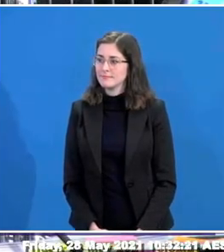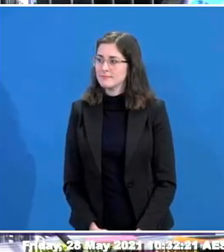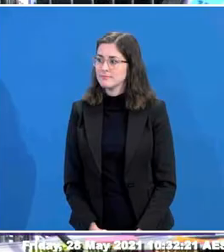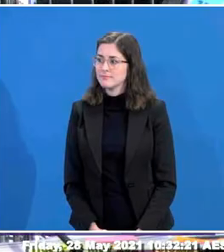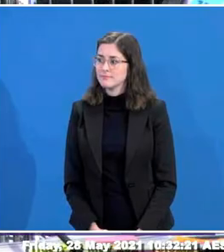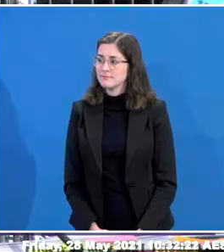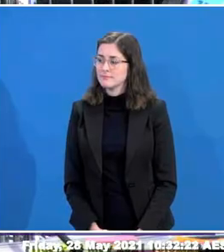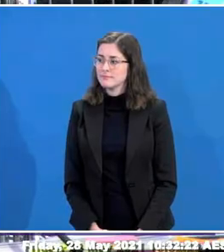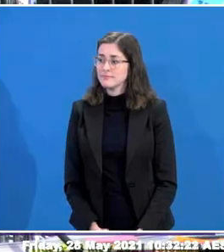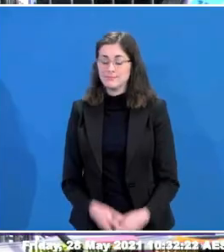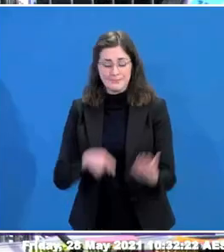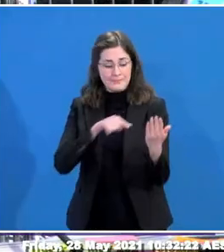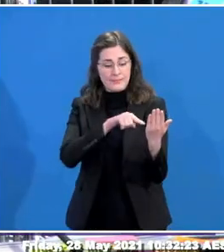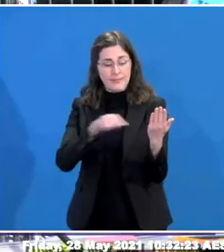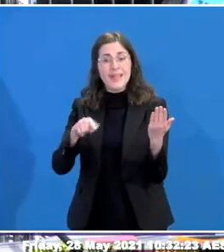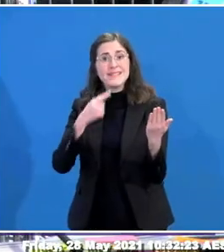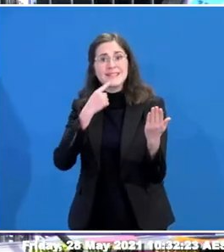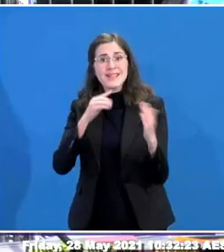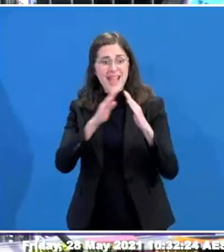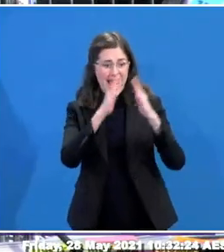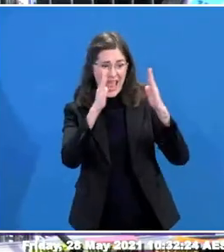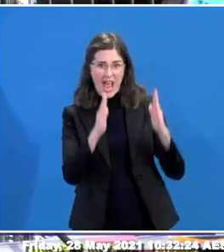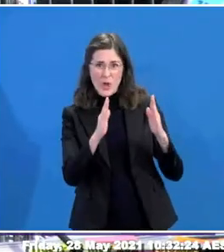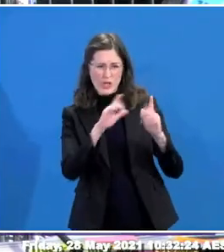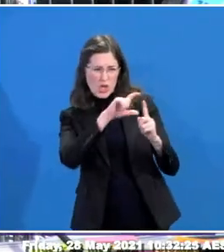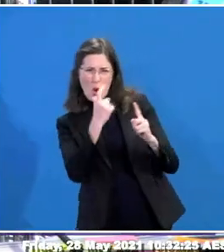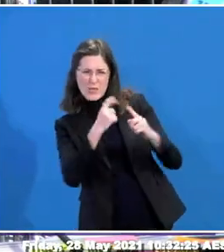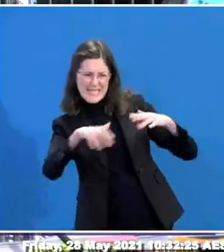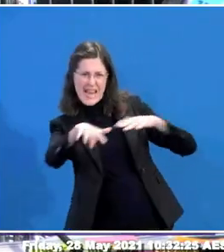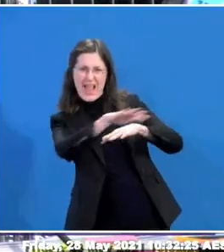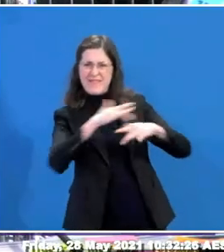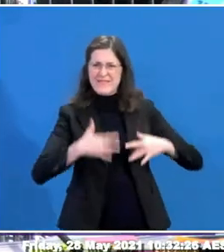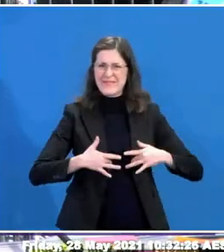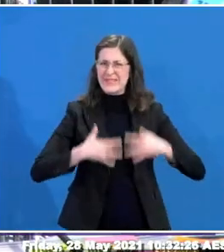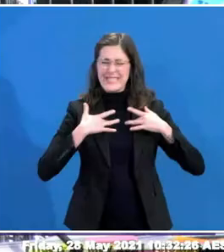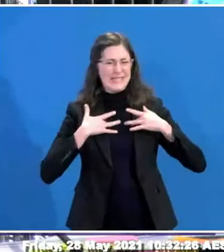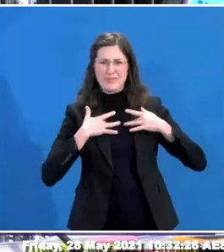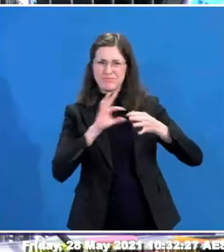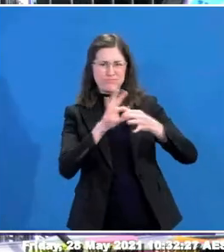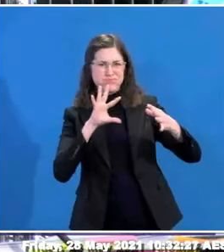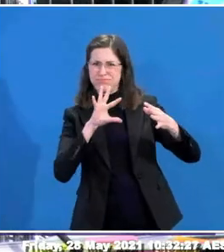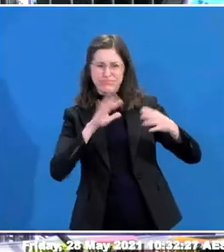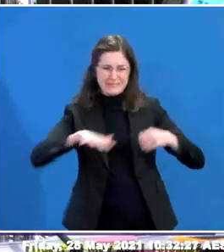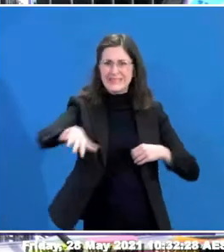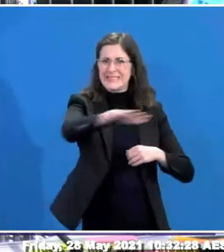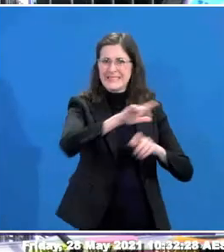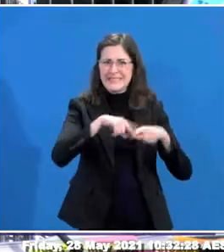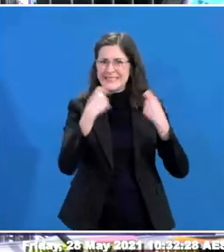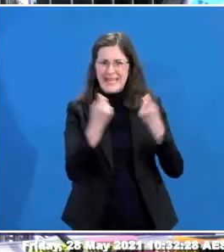Ms Piaud says that the culture of the house become disjointed and distrusting. The team had become segregated based on ethnicity.